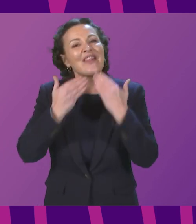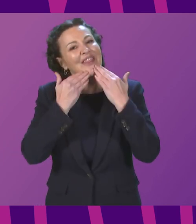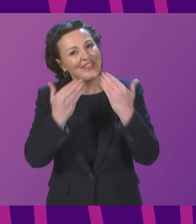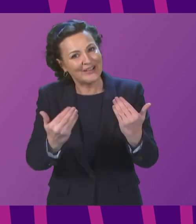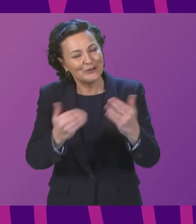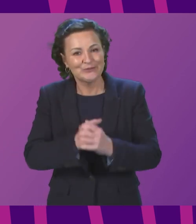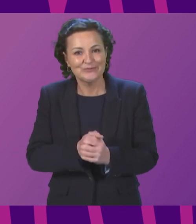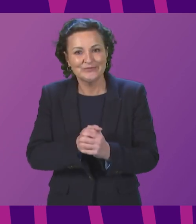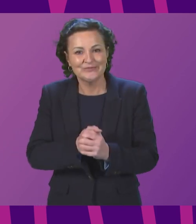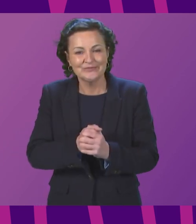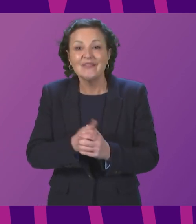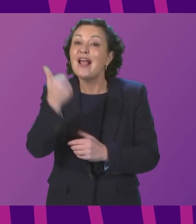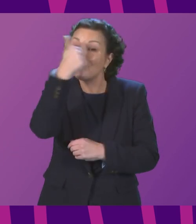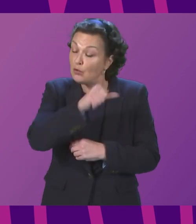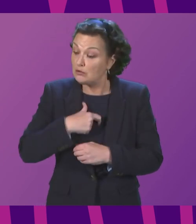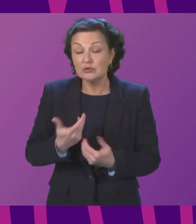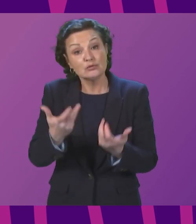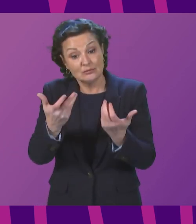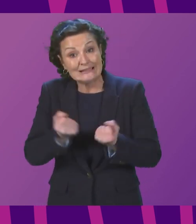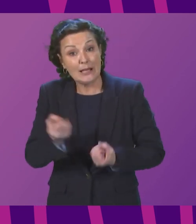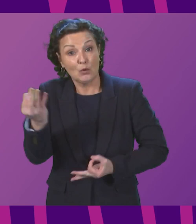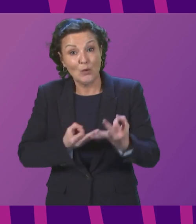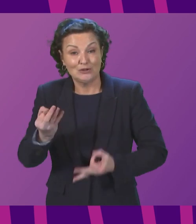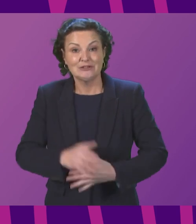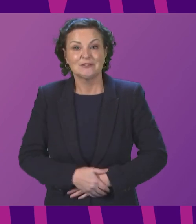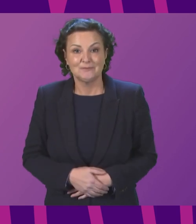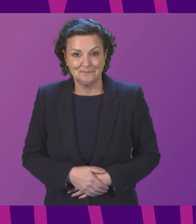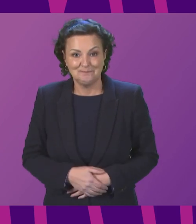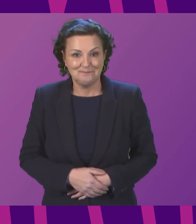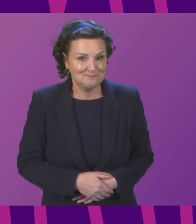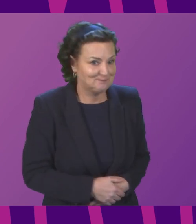I am, of course, happy to take questions.